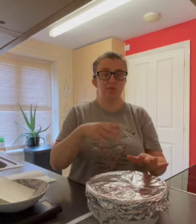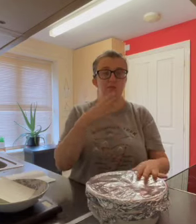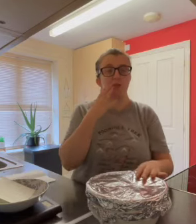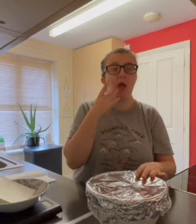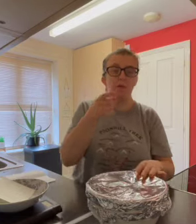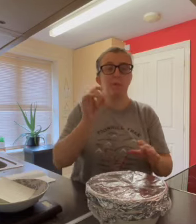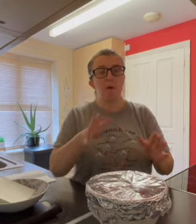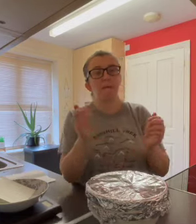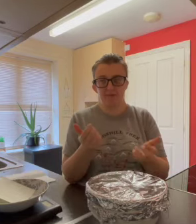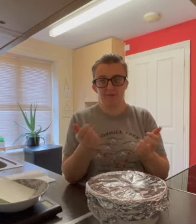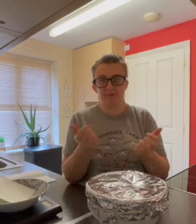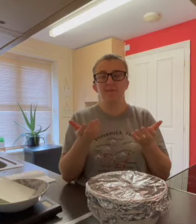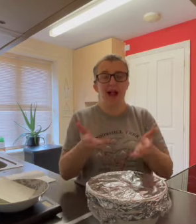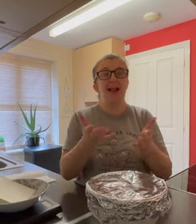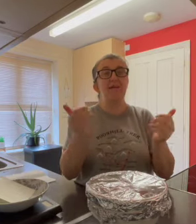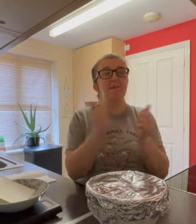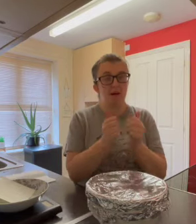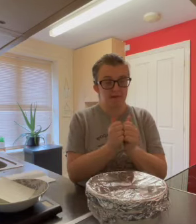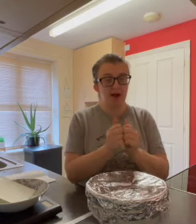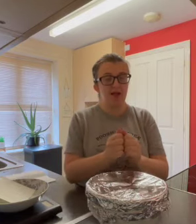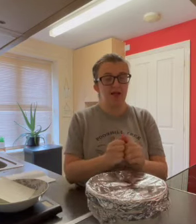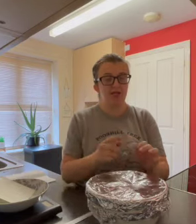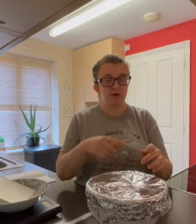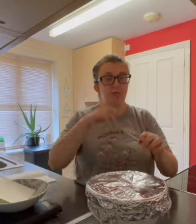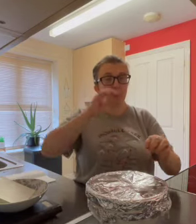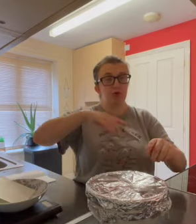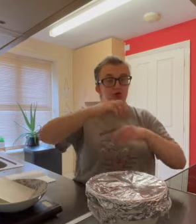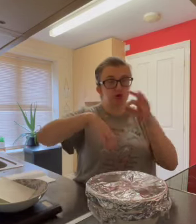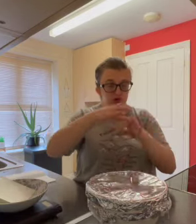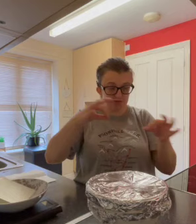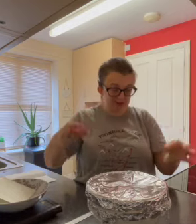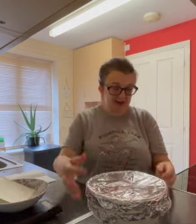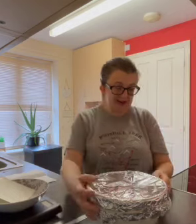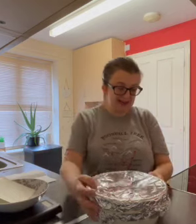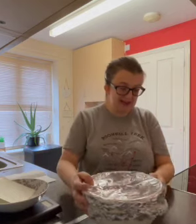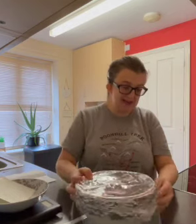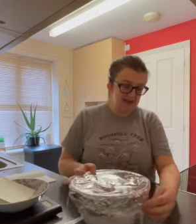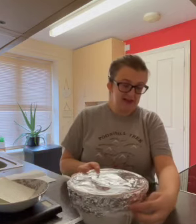When you put baking paper tie it with the string